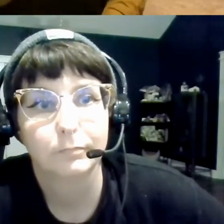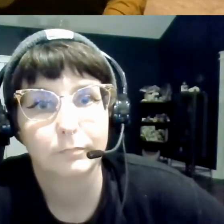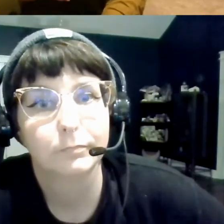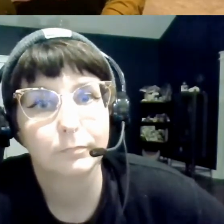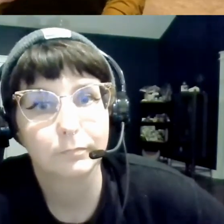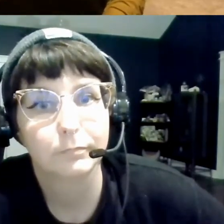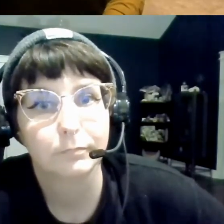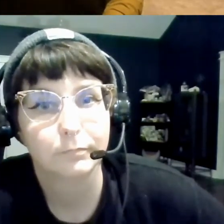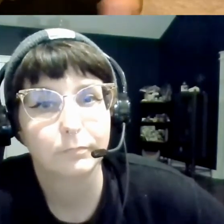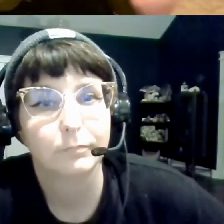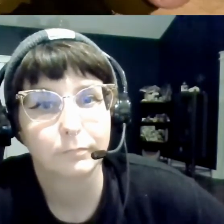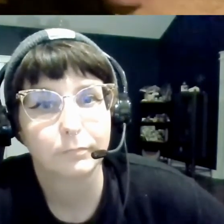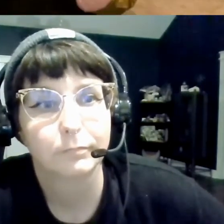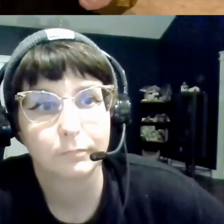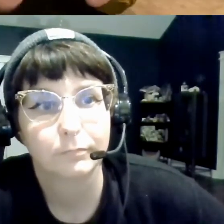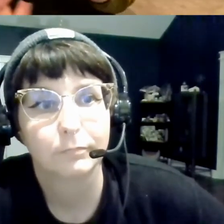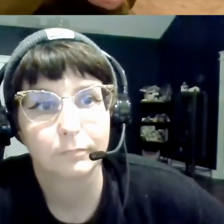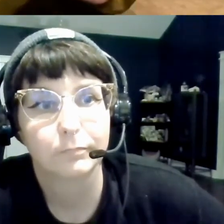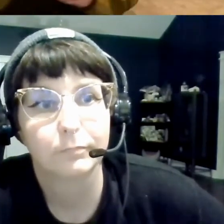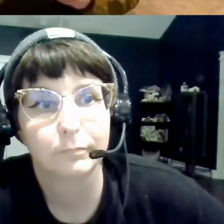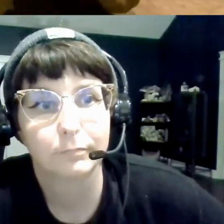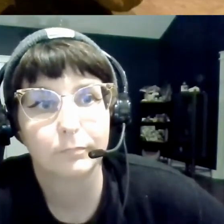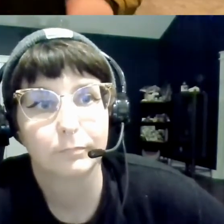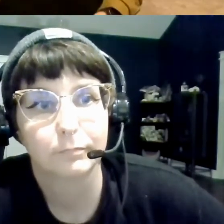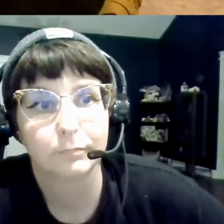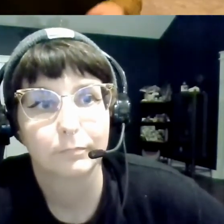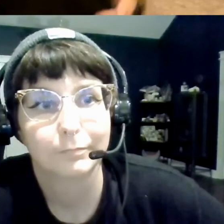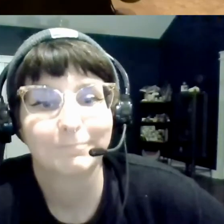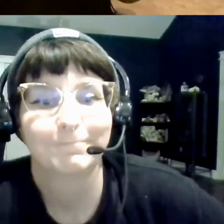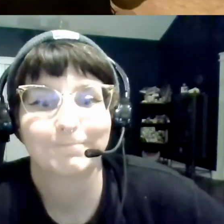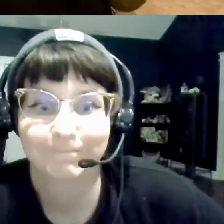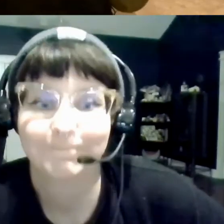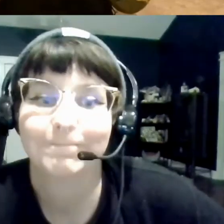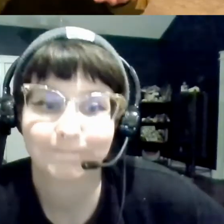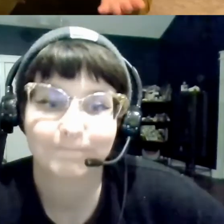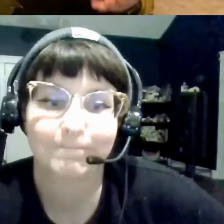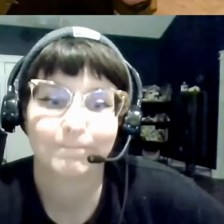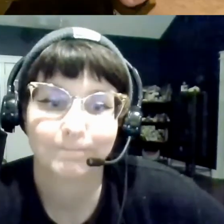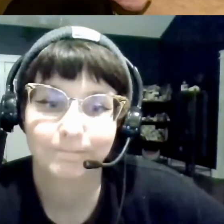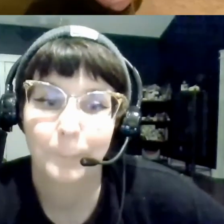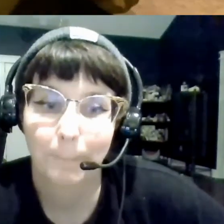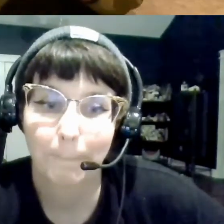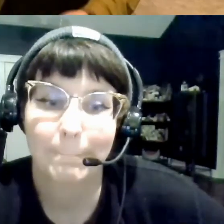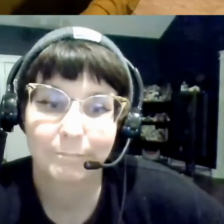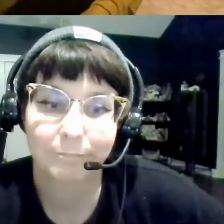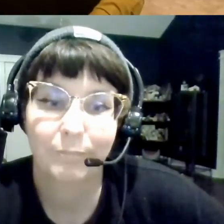for those people who aren't really enthusiastically wanting to jump into this, but they need some credits